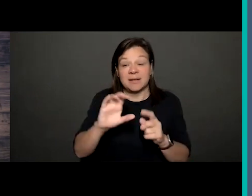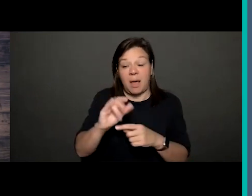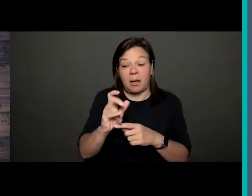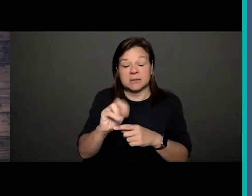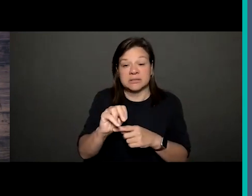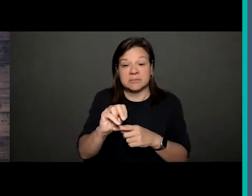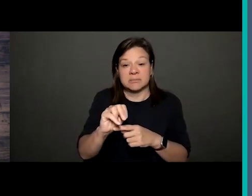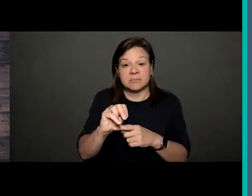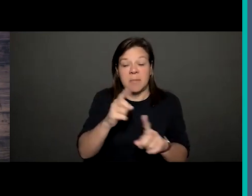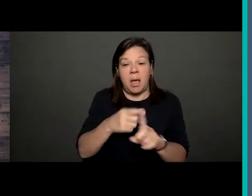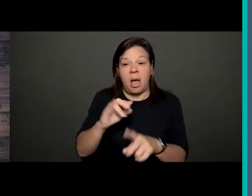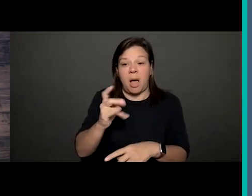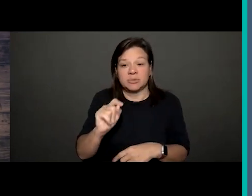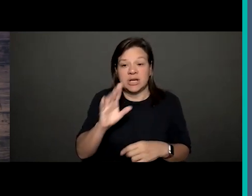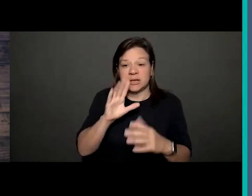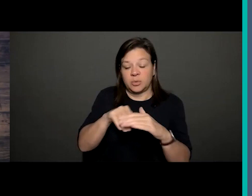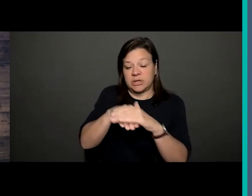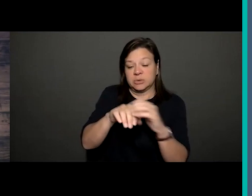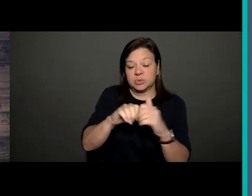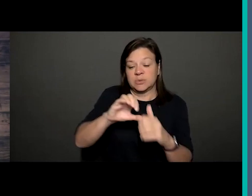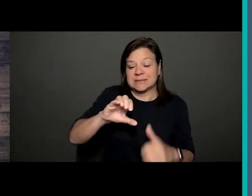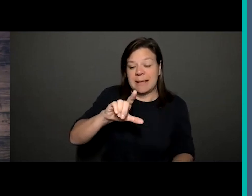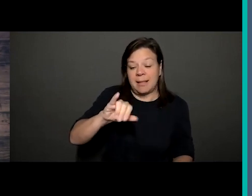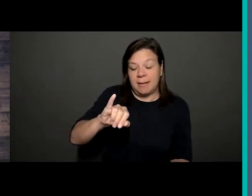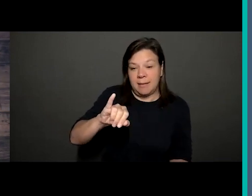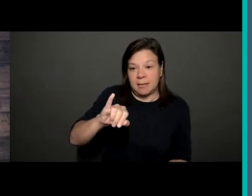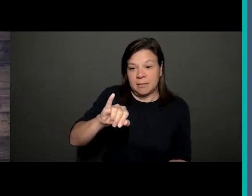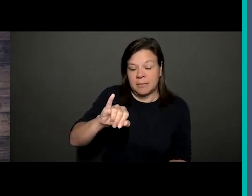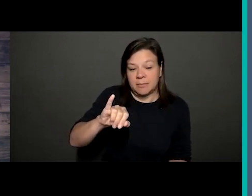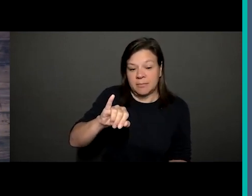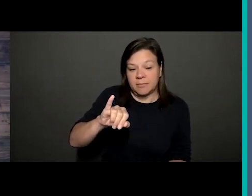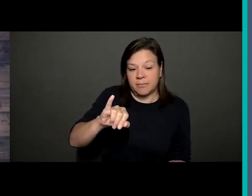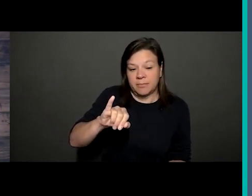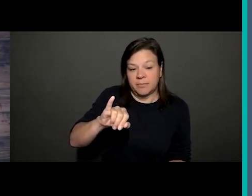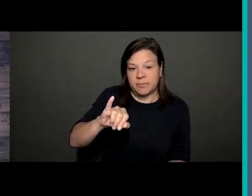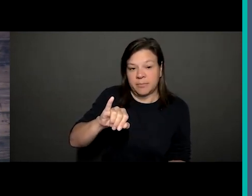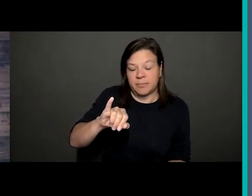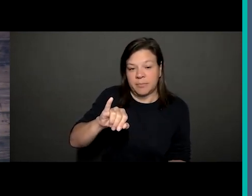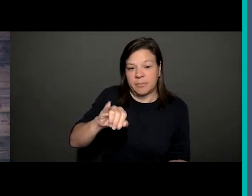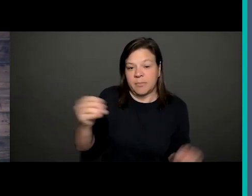CLICK IN THE CLI HERE. I WILL TRADE THIS WINDOW OVER SO EVERYONE CAN SEE.